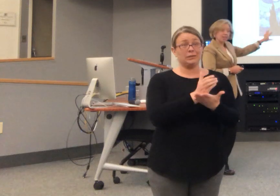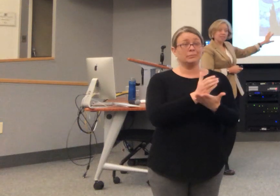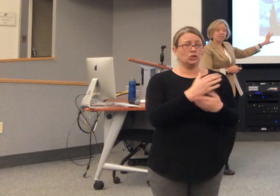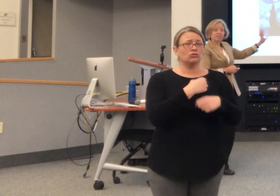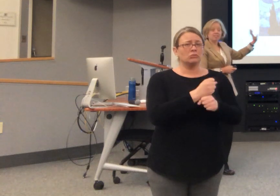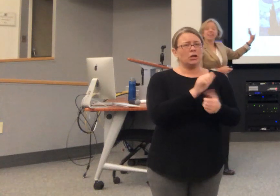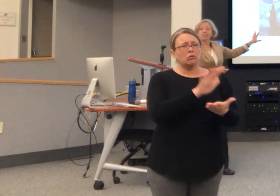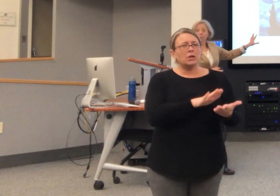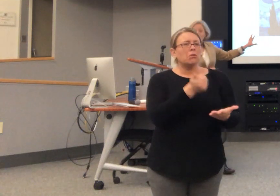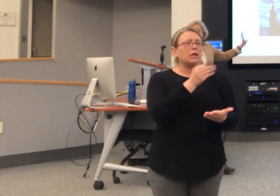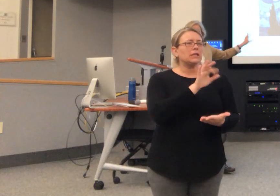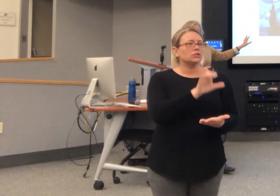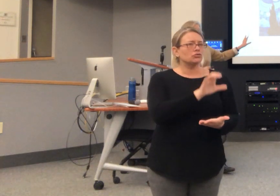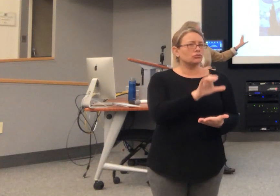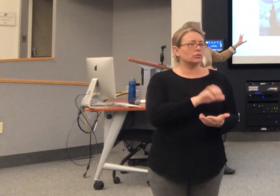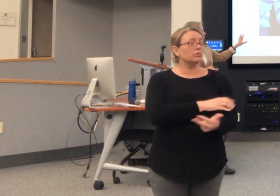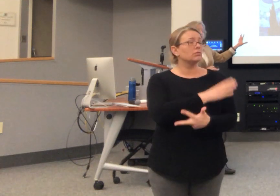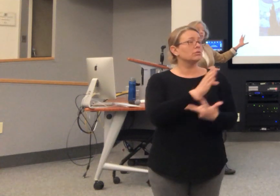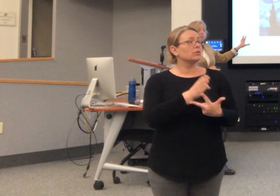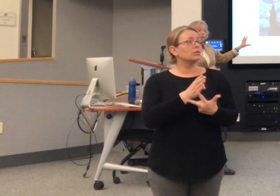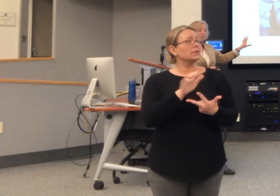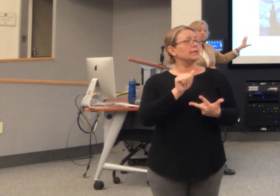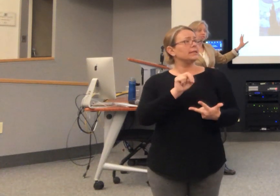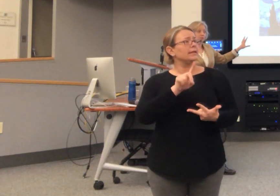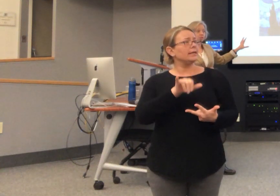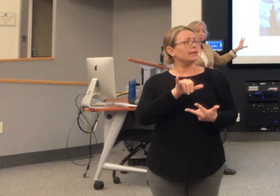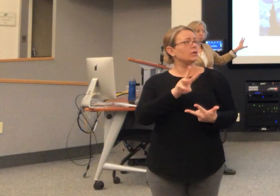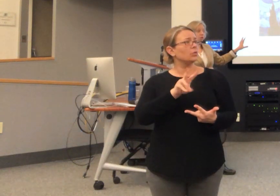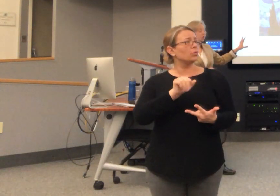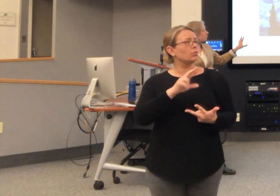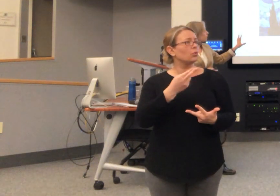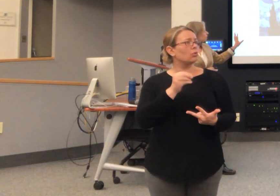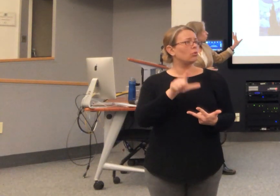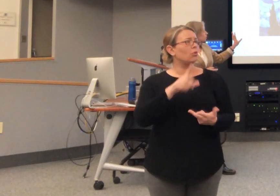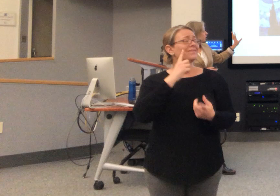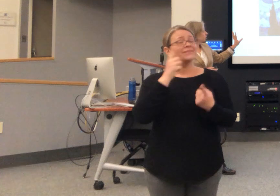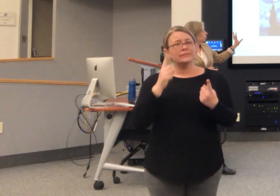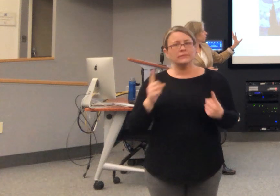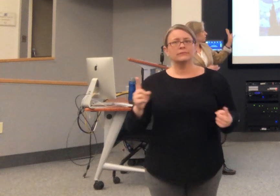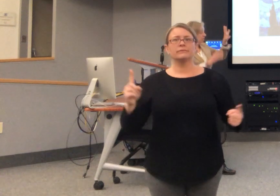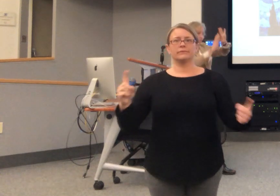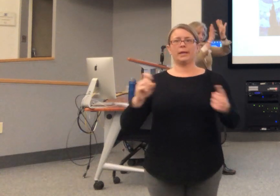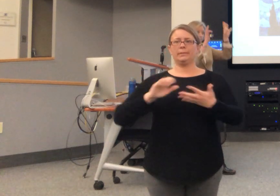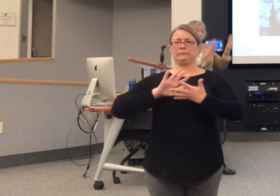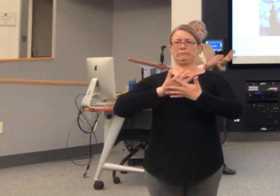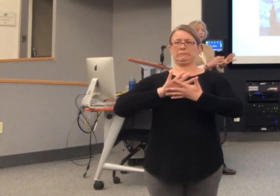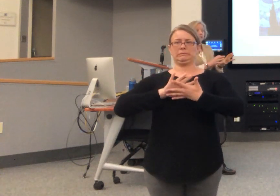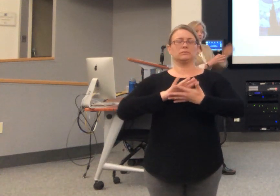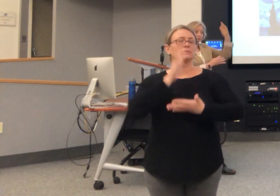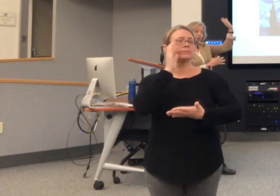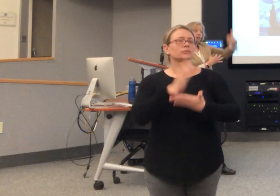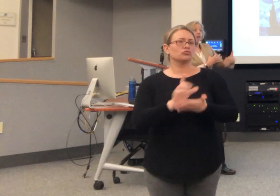Second is Andy Warhol's famous silkscreen print of Marilyn Monroe, which incorporates his painting